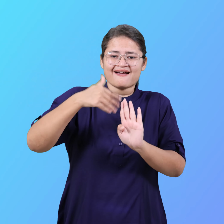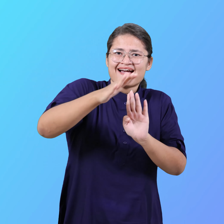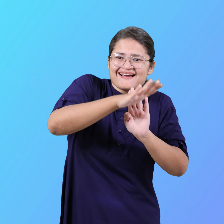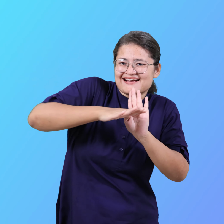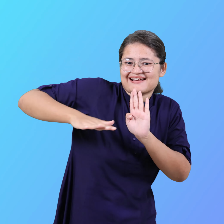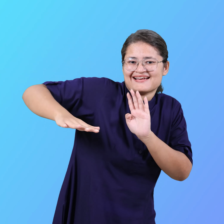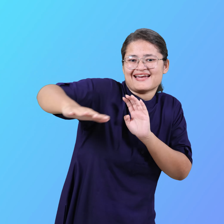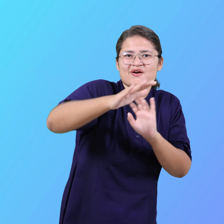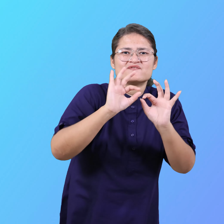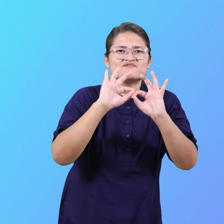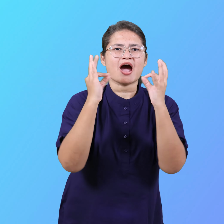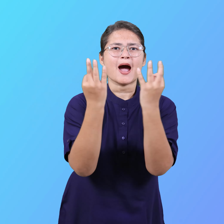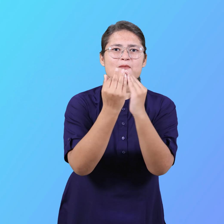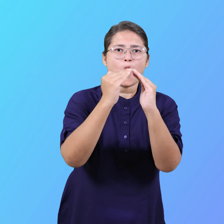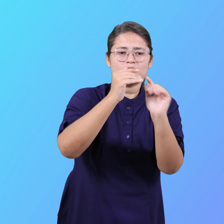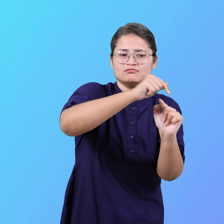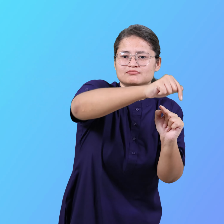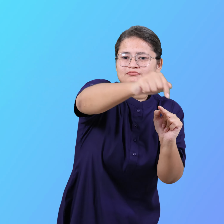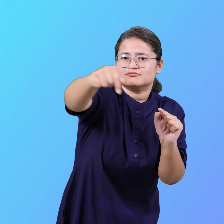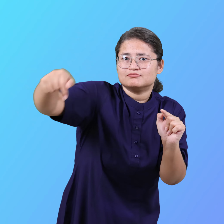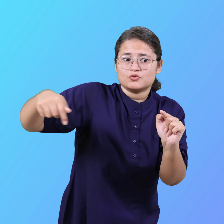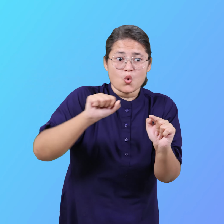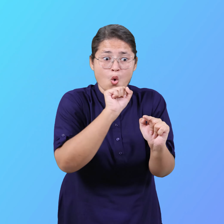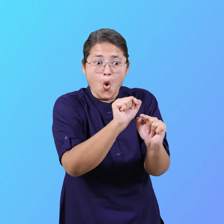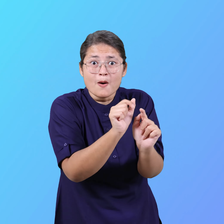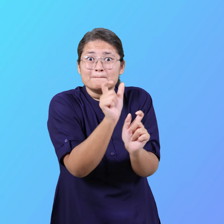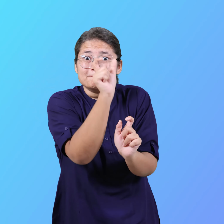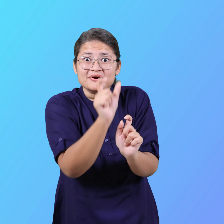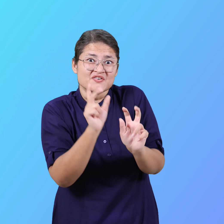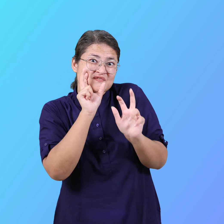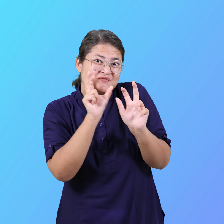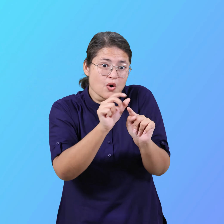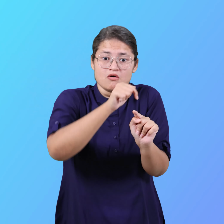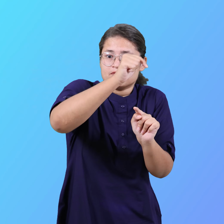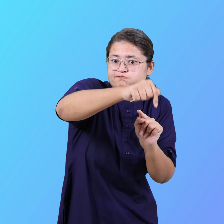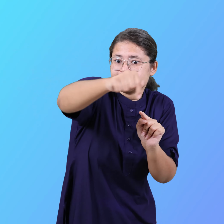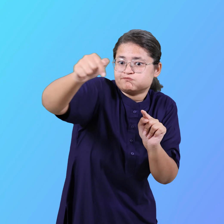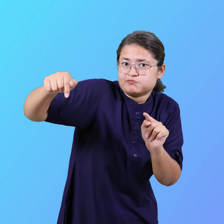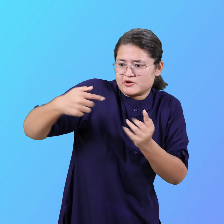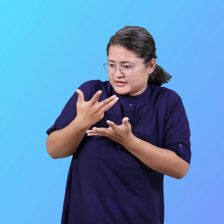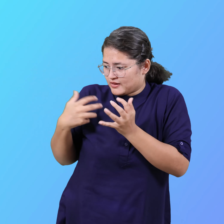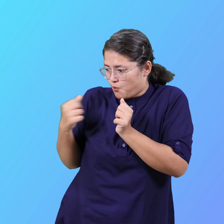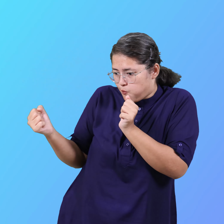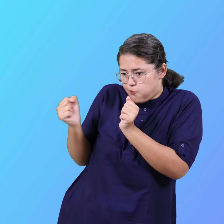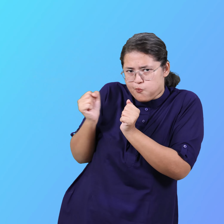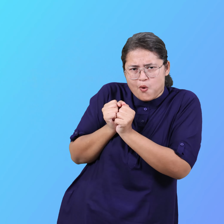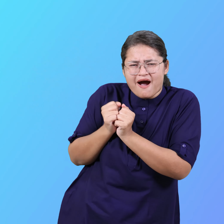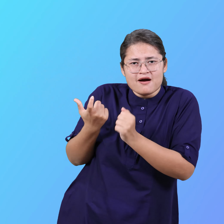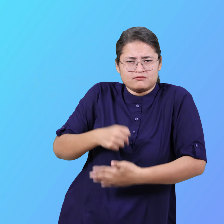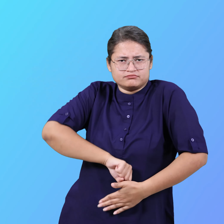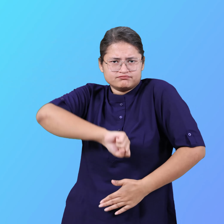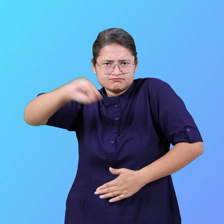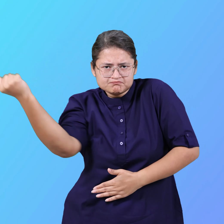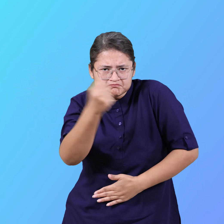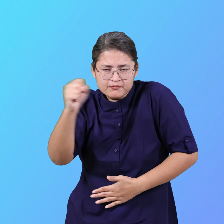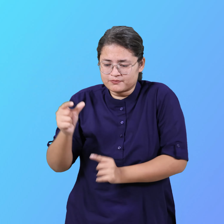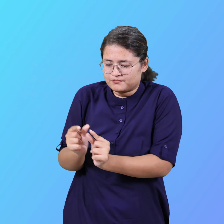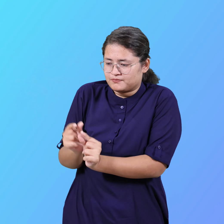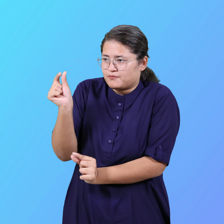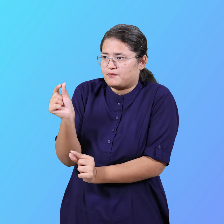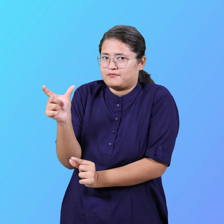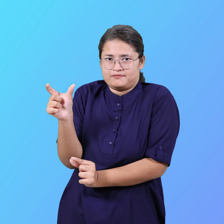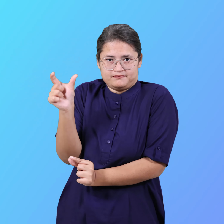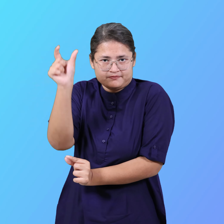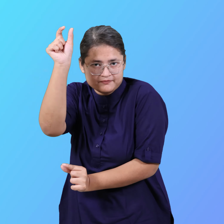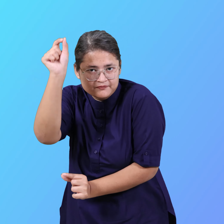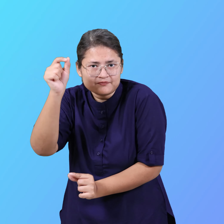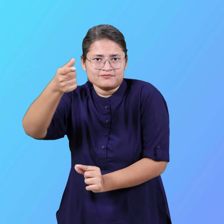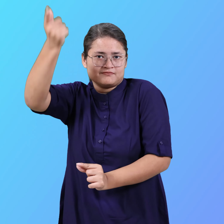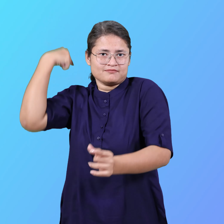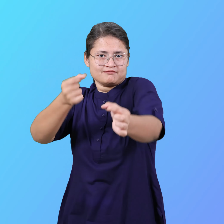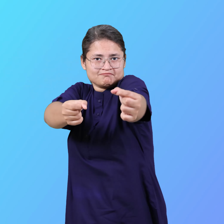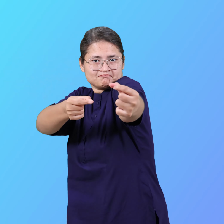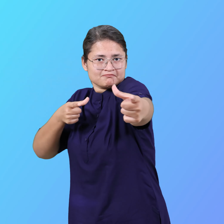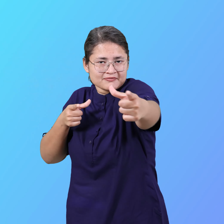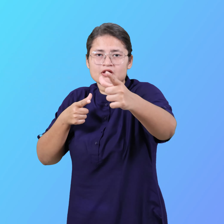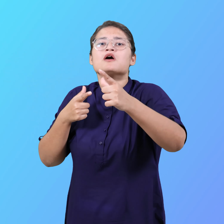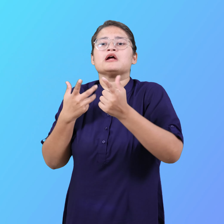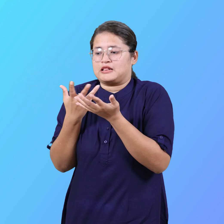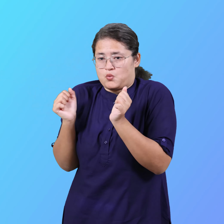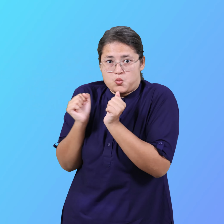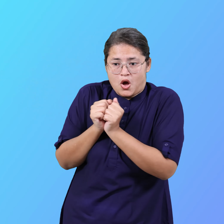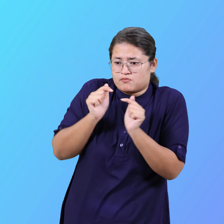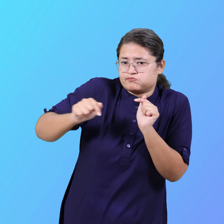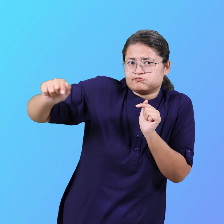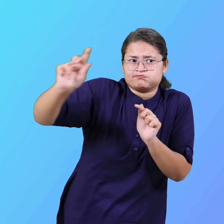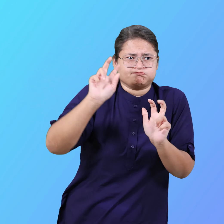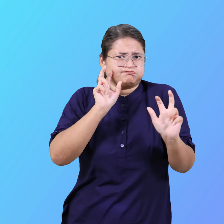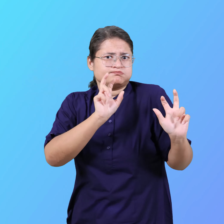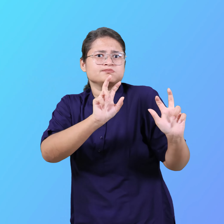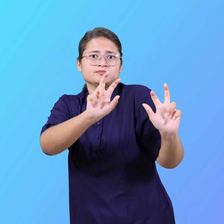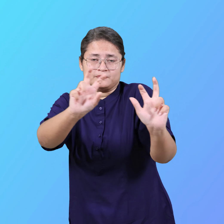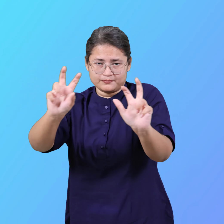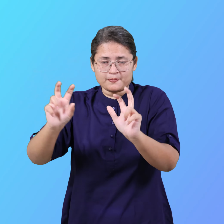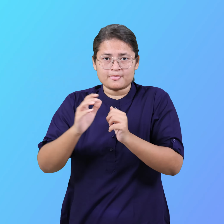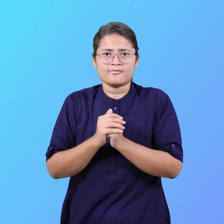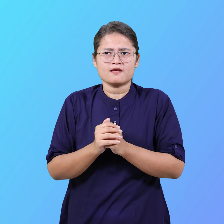I put families together, with their swords, spears and bows.